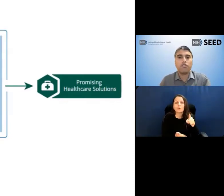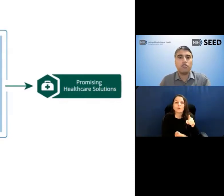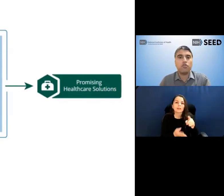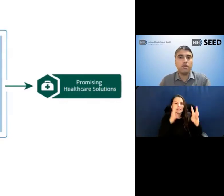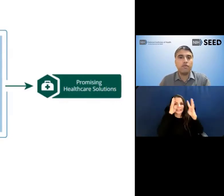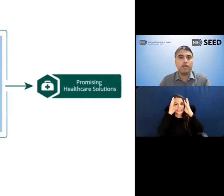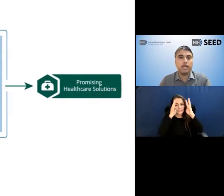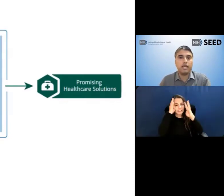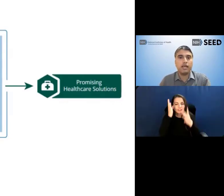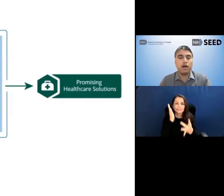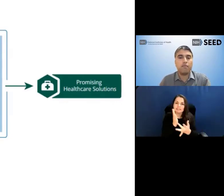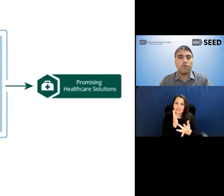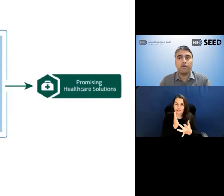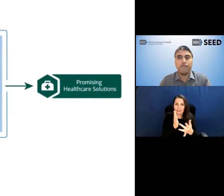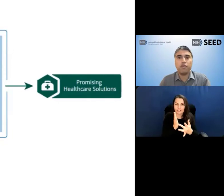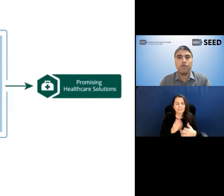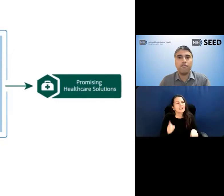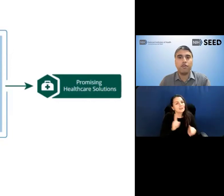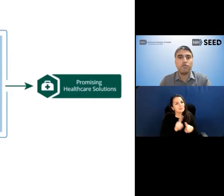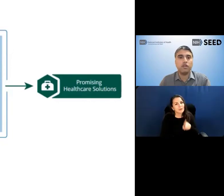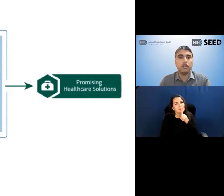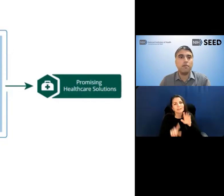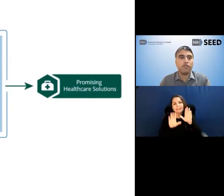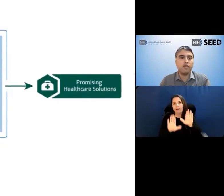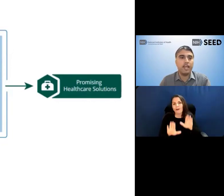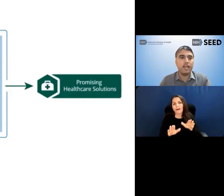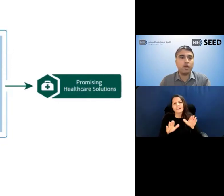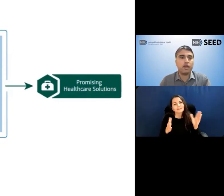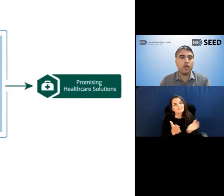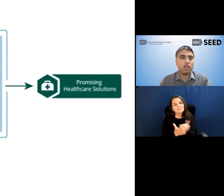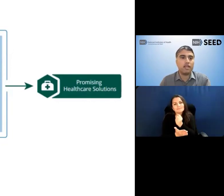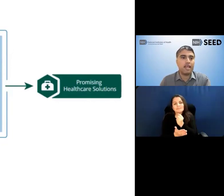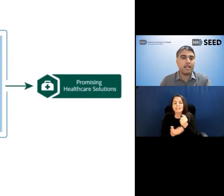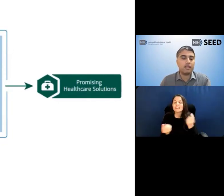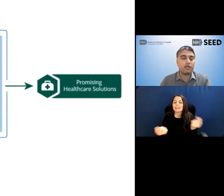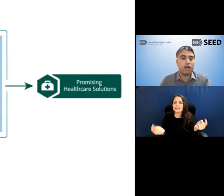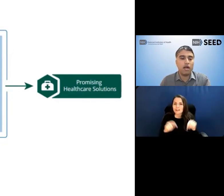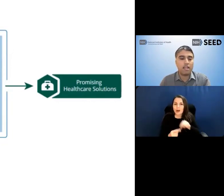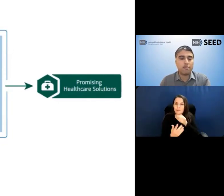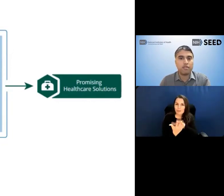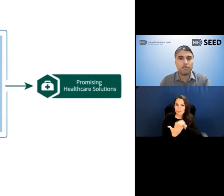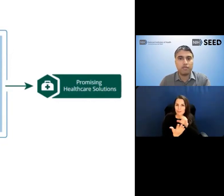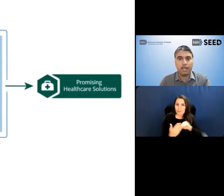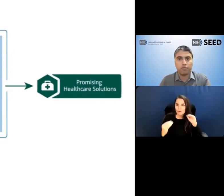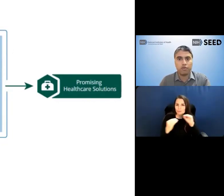so it will be a really great way for you to learn about the network and all the exciting aspects of the network.